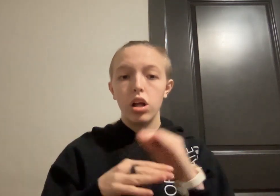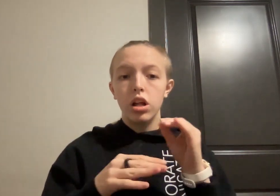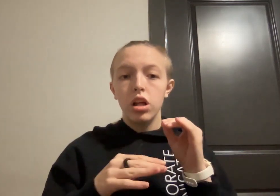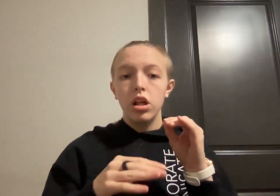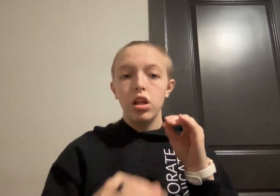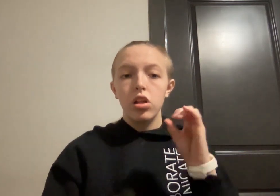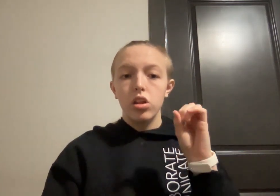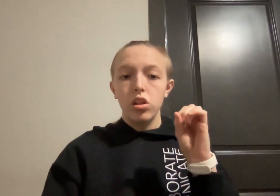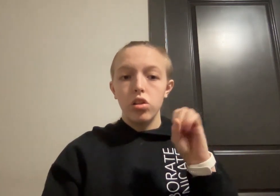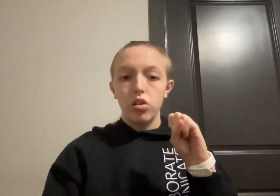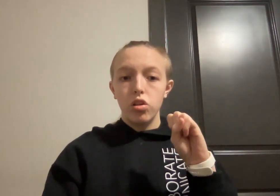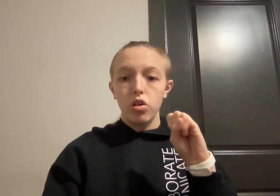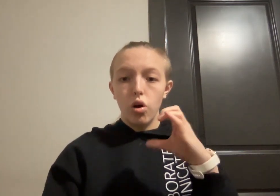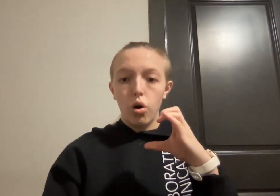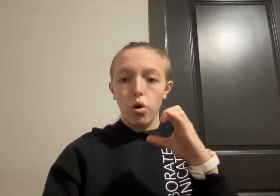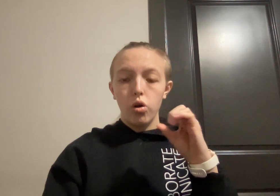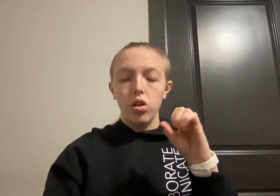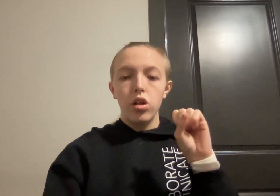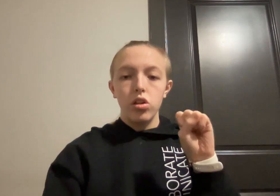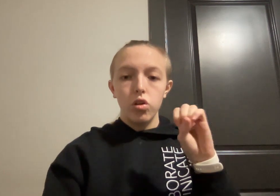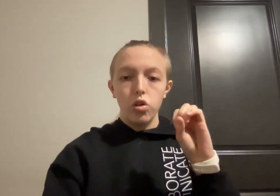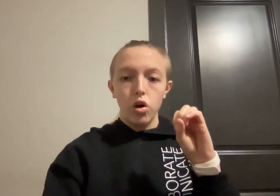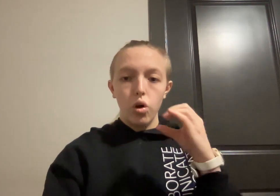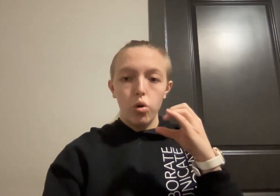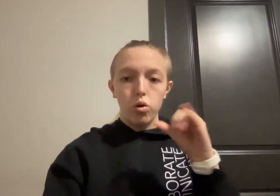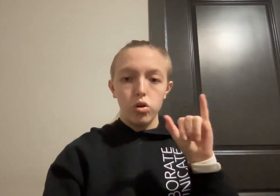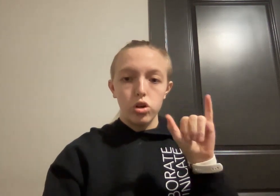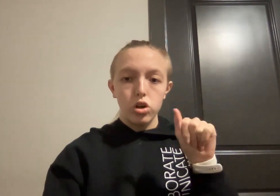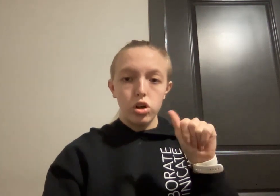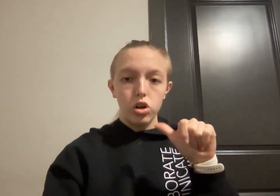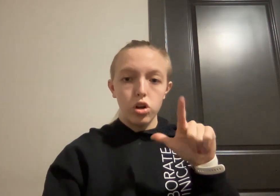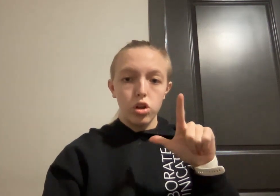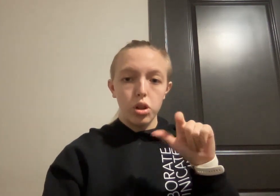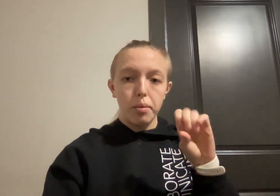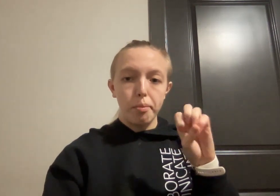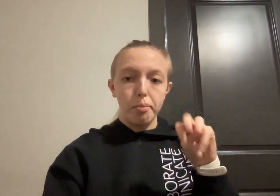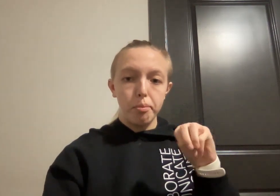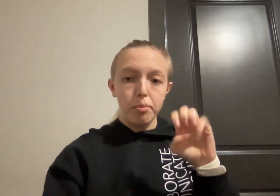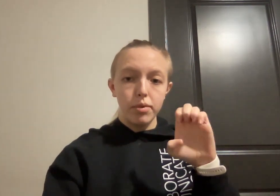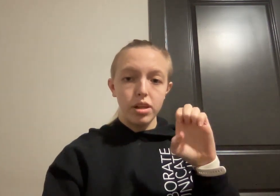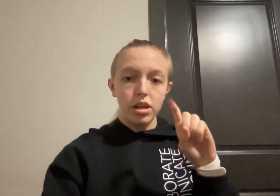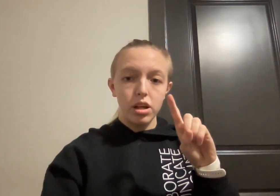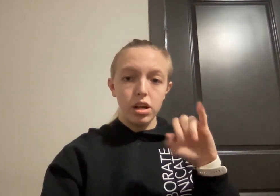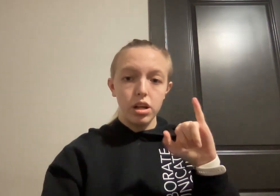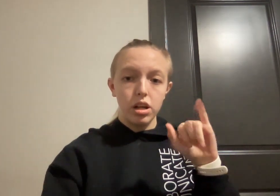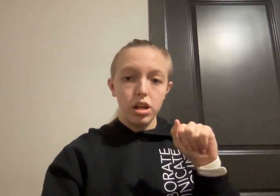social media for people